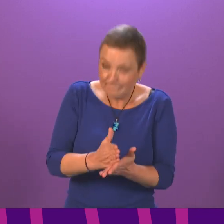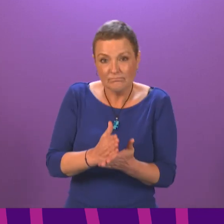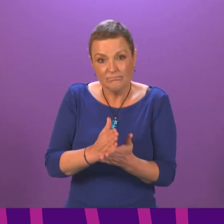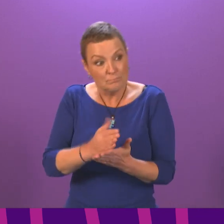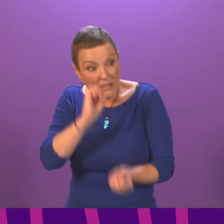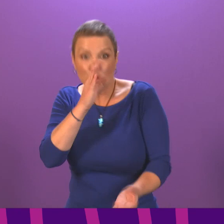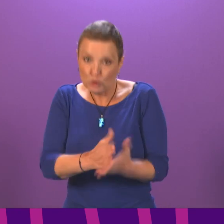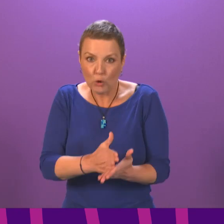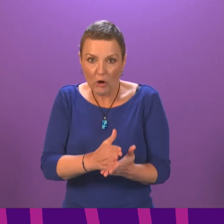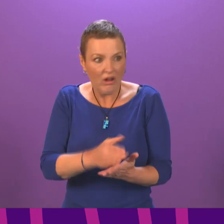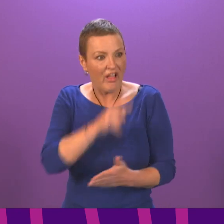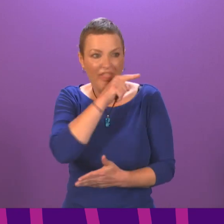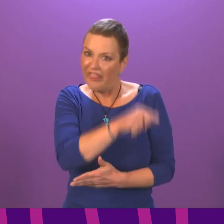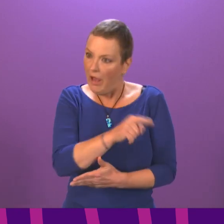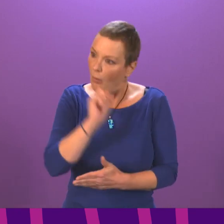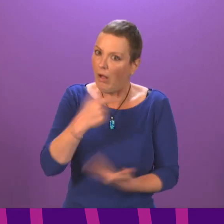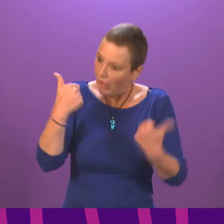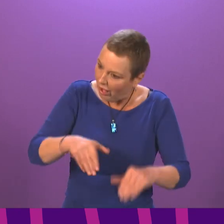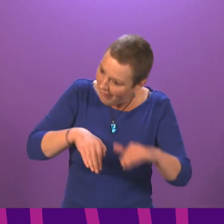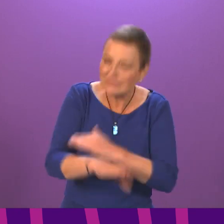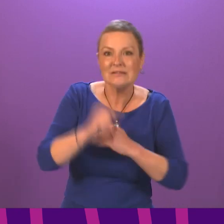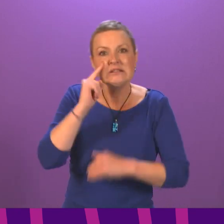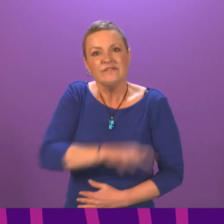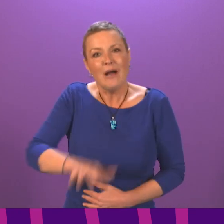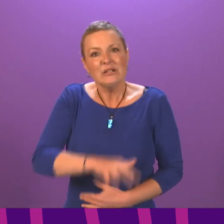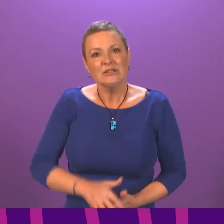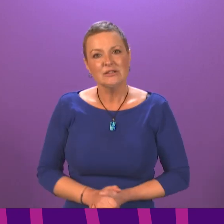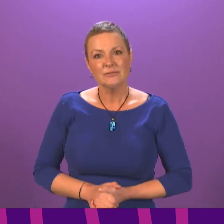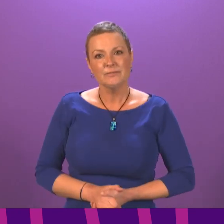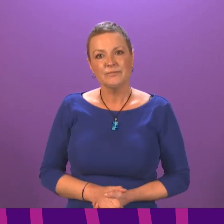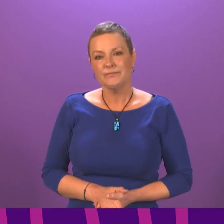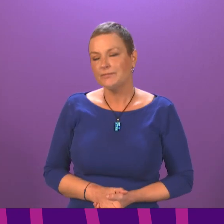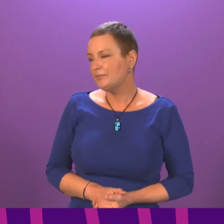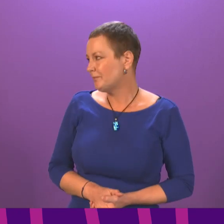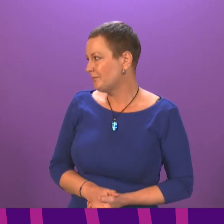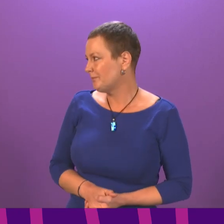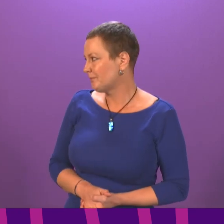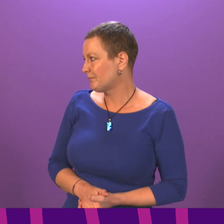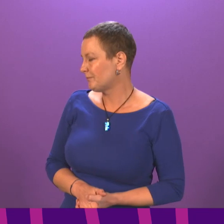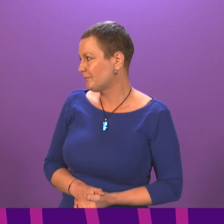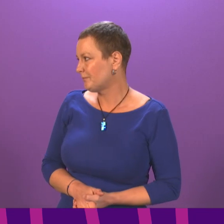this time they will not be let down? The First Minister: There are a number of issues there that all